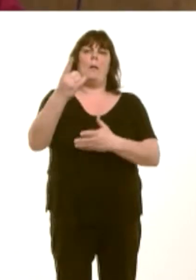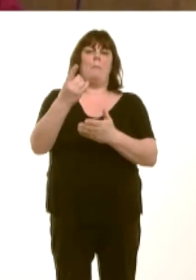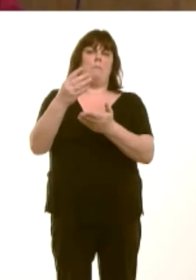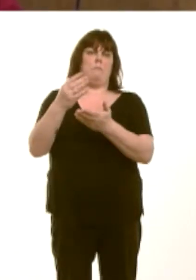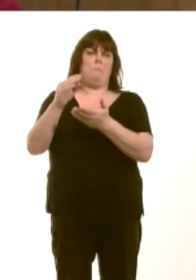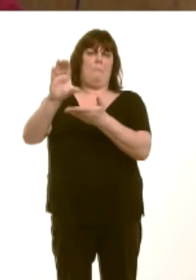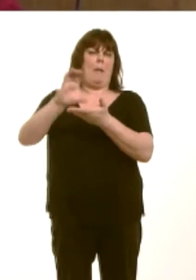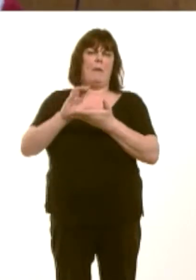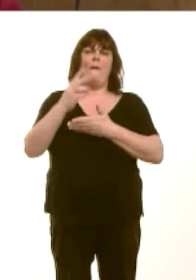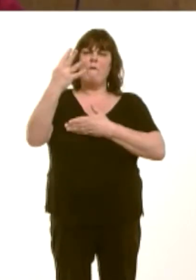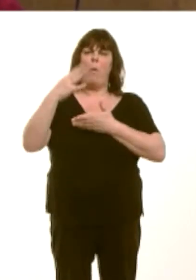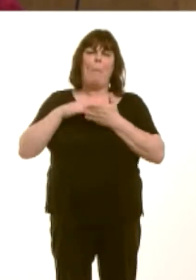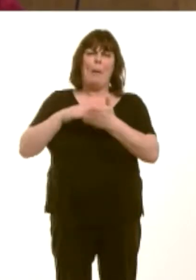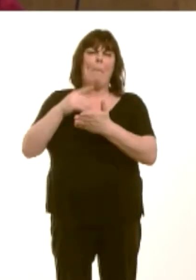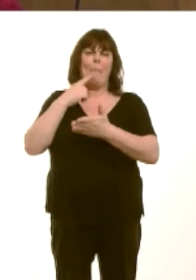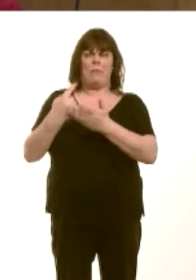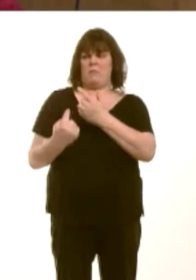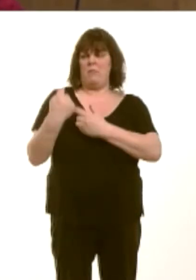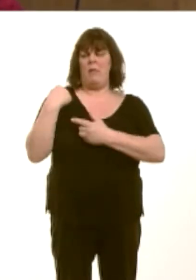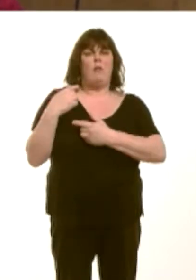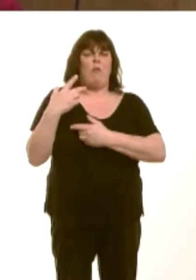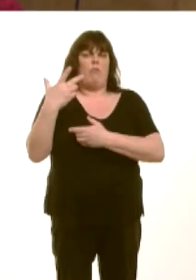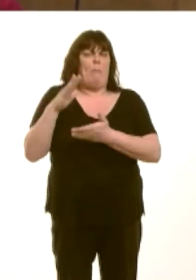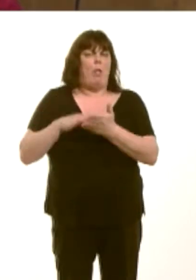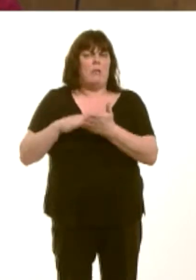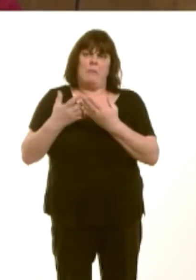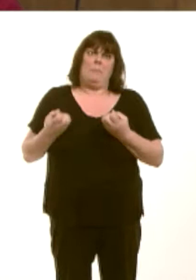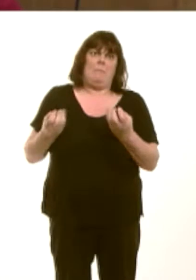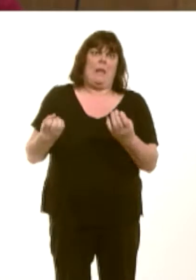Thatís already been spent within the Welsh NHS, and part of the money will be used to